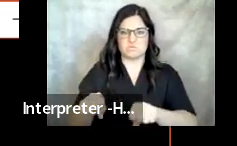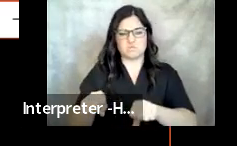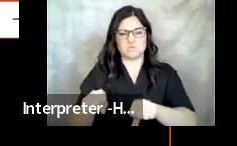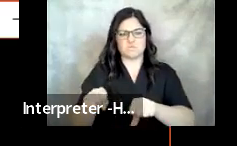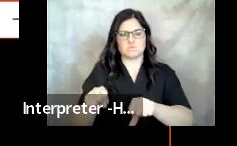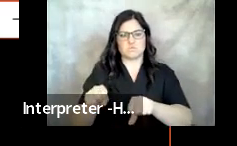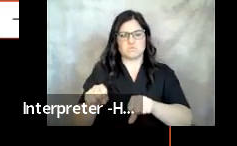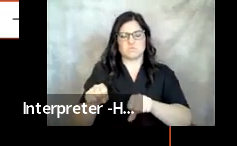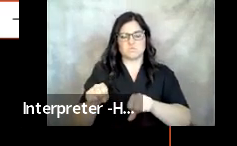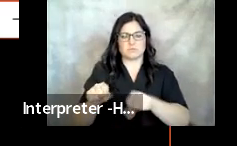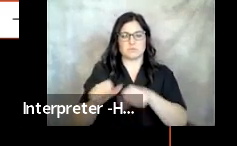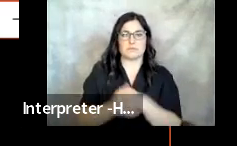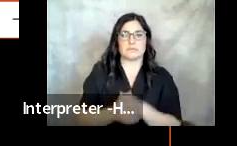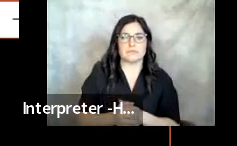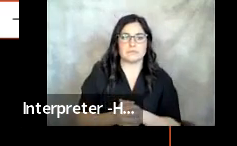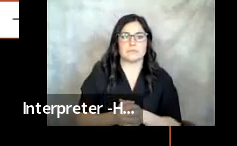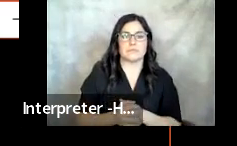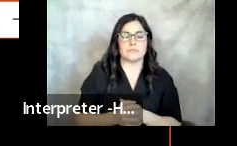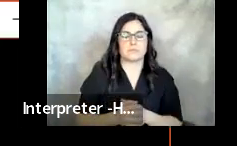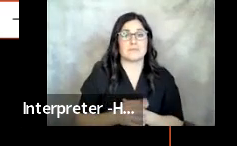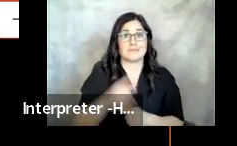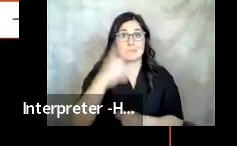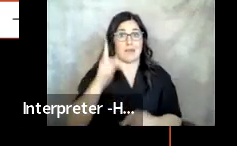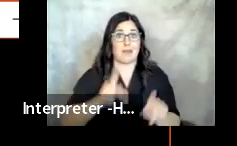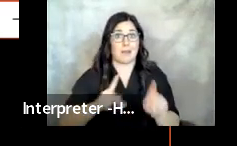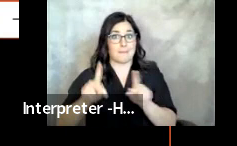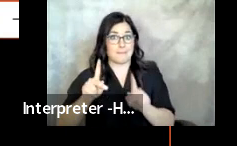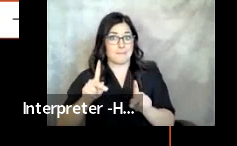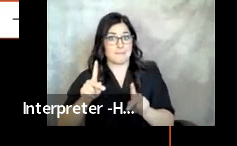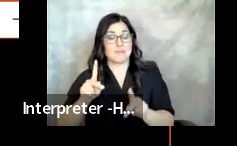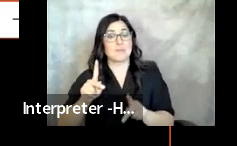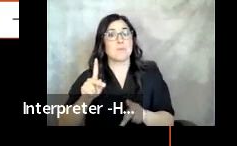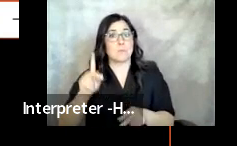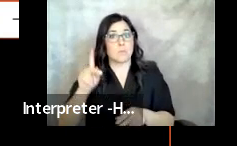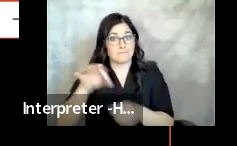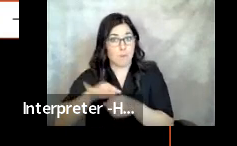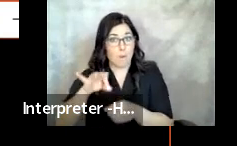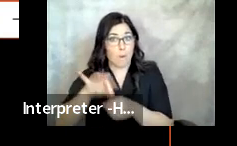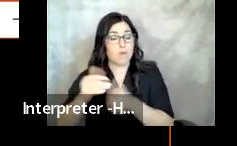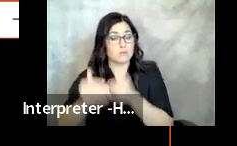In the south that is, black people being voting and being in government positions.